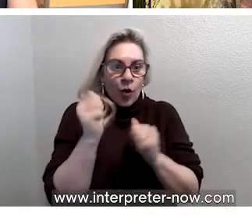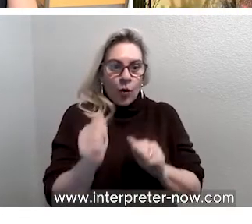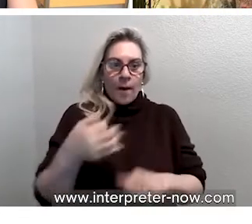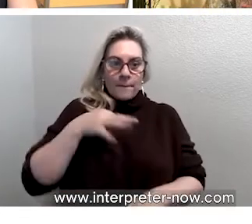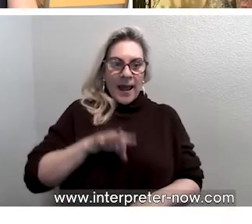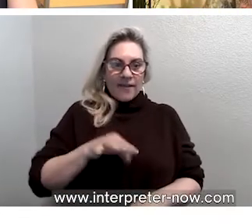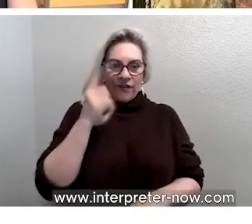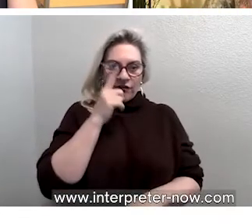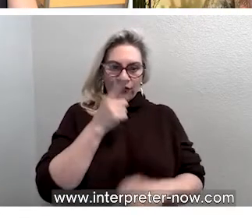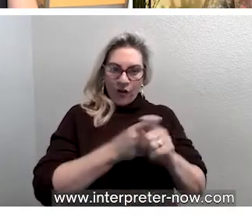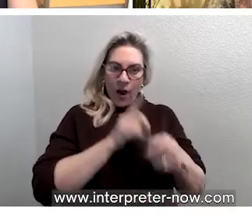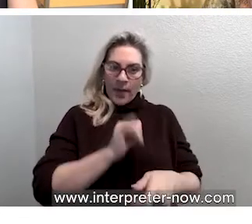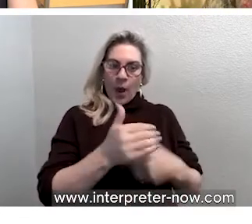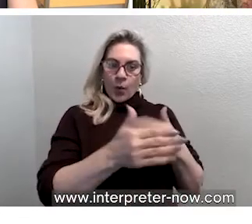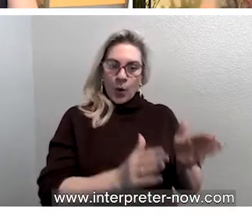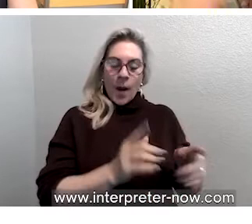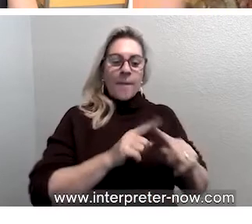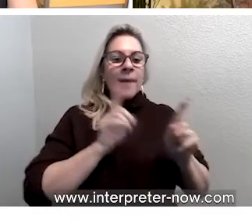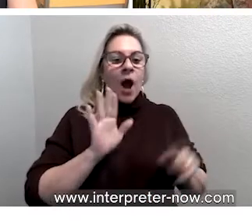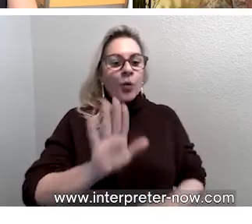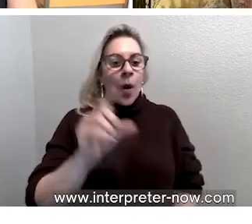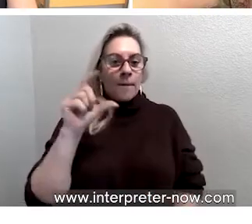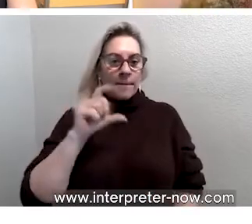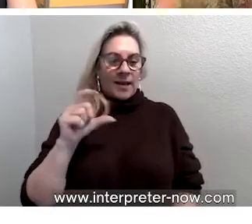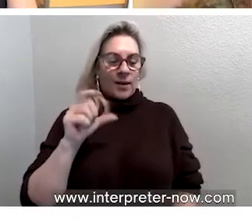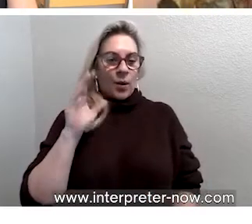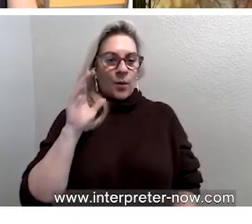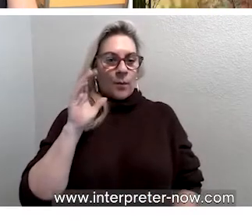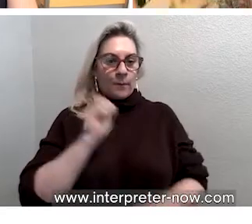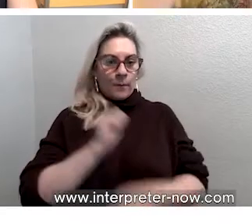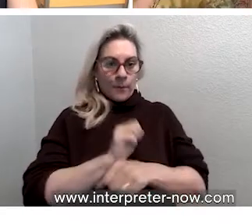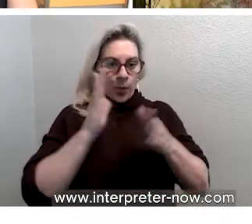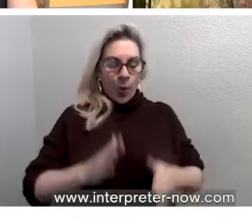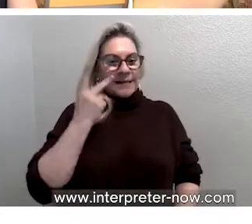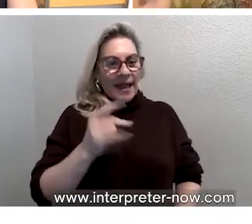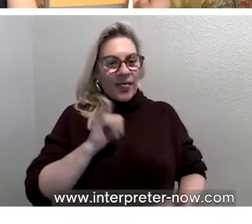But your Muslim employees will see that you have gone out of your way to make space inclusively